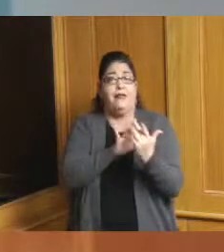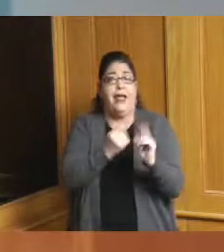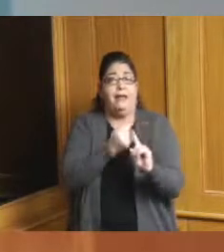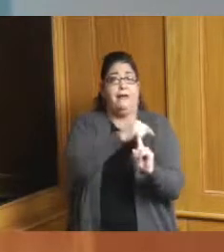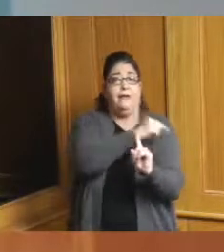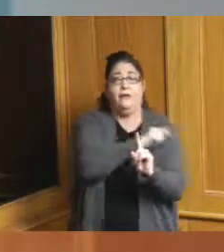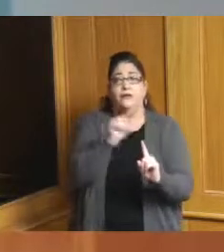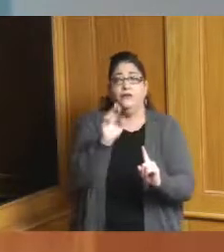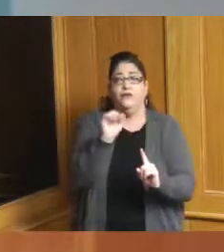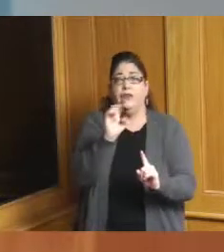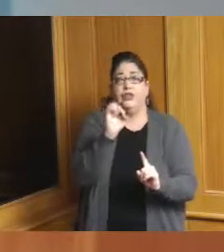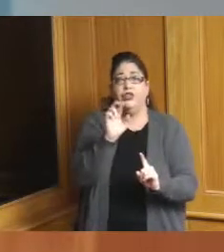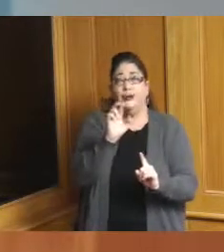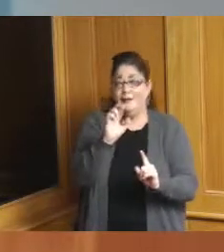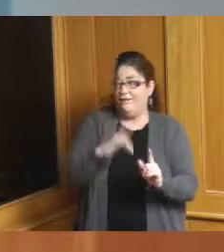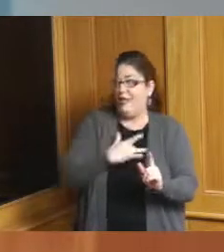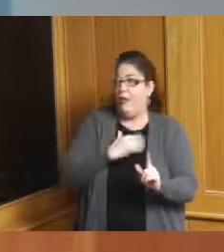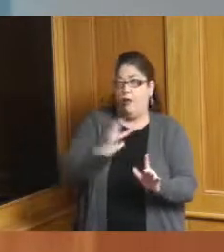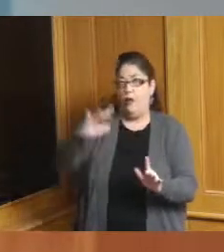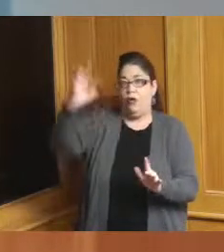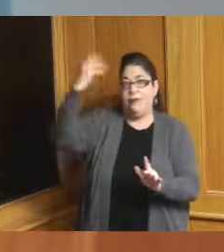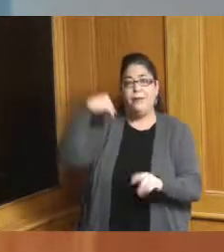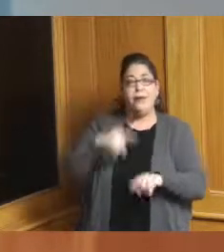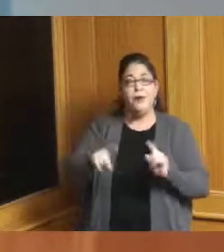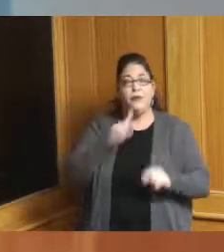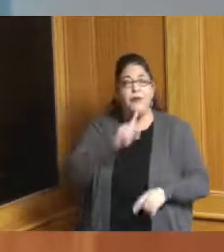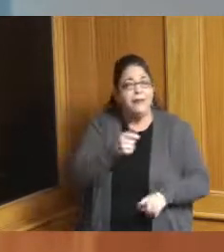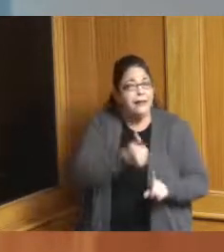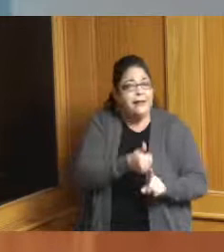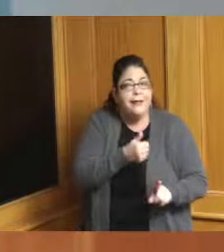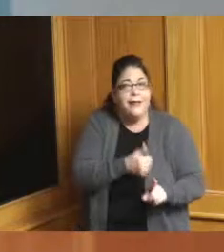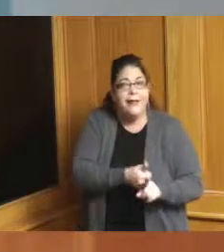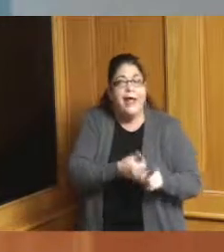seems like ancient history but that was another thing that was able to happen under the state